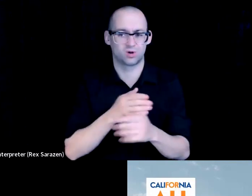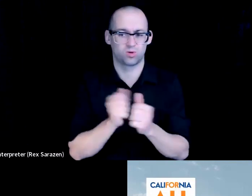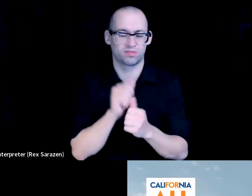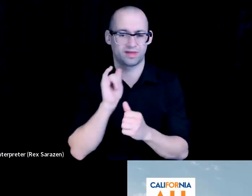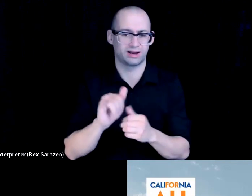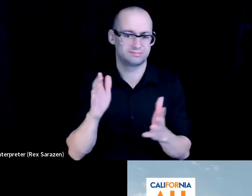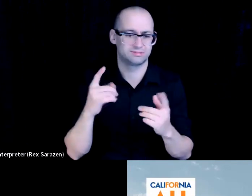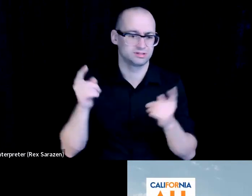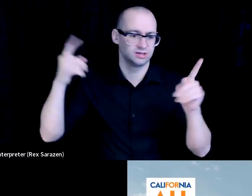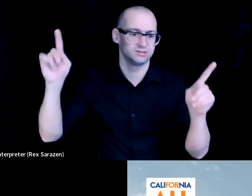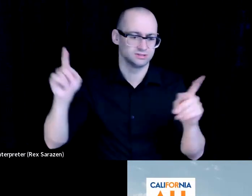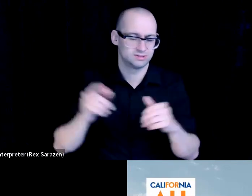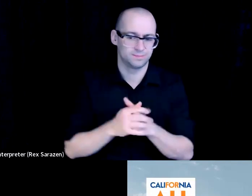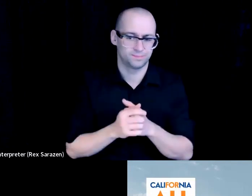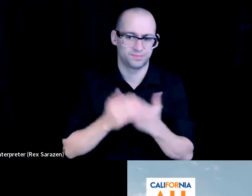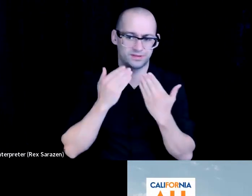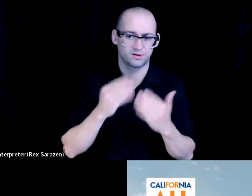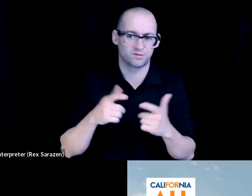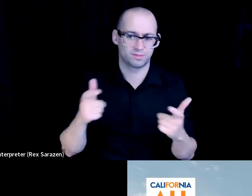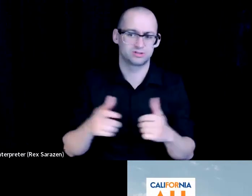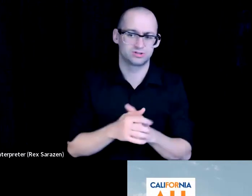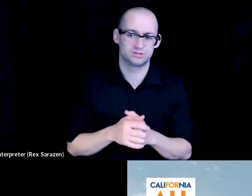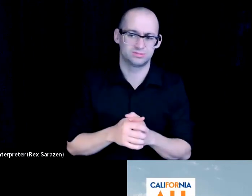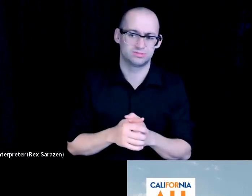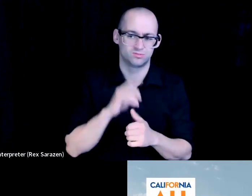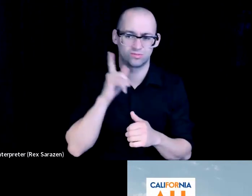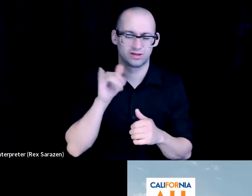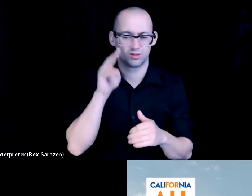So again, thank you very much, really looking forward to the rest of the conversation.